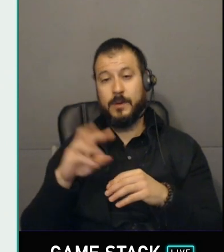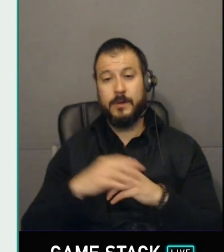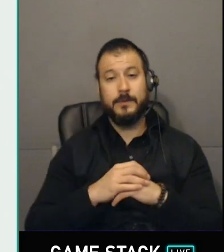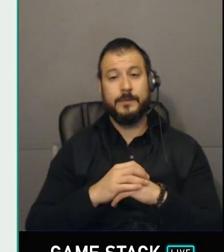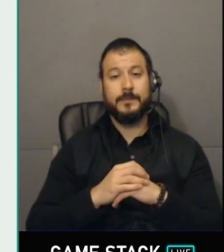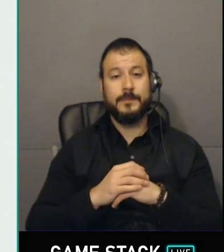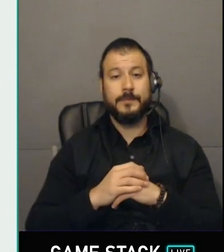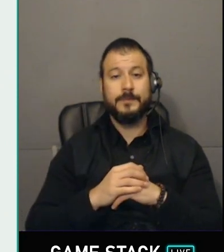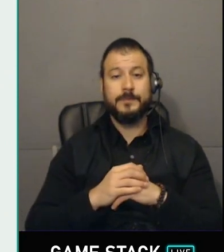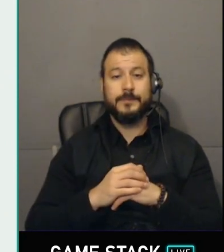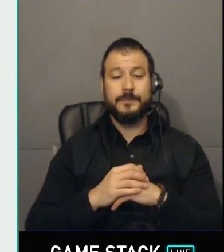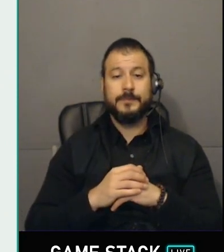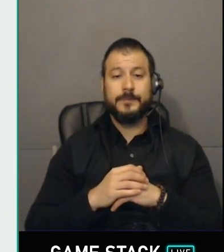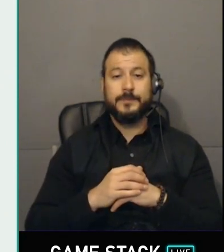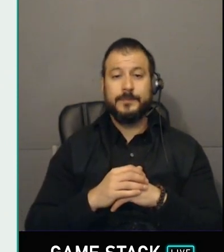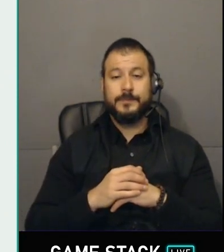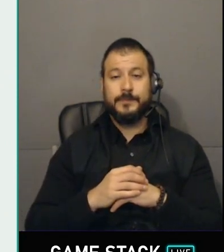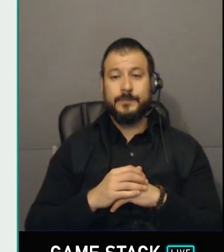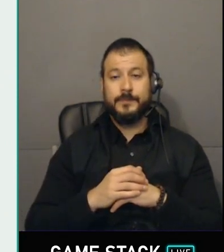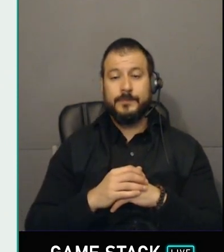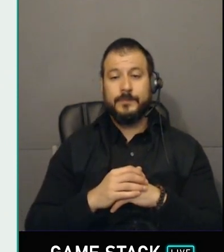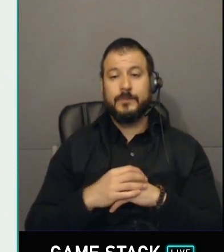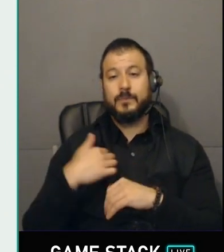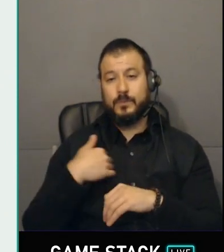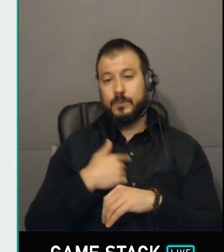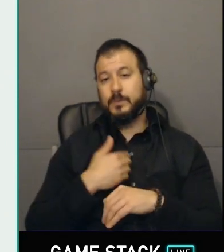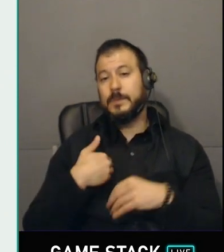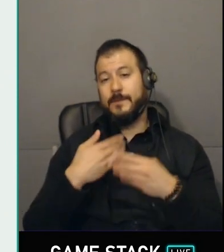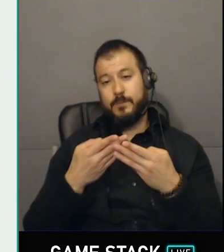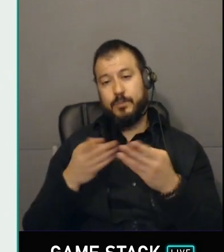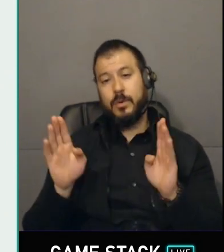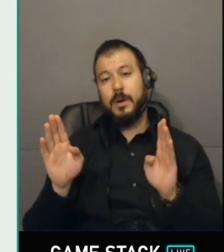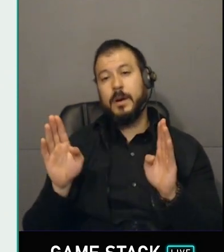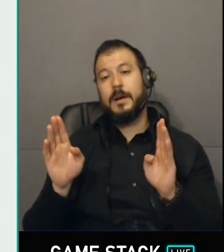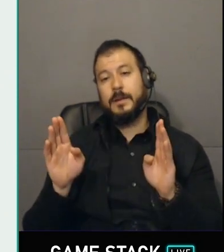Now, we have broad platform support,